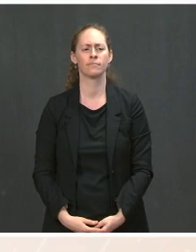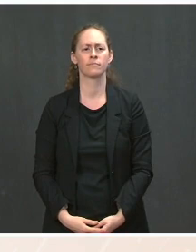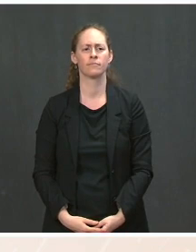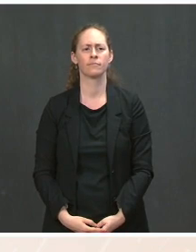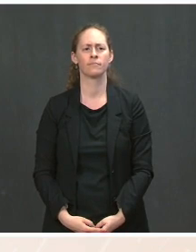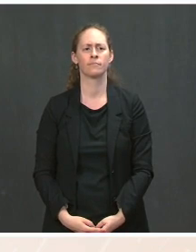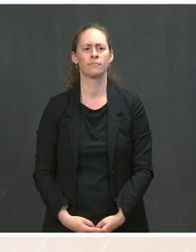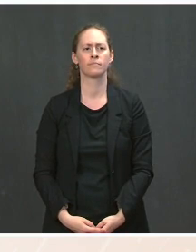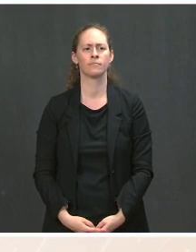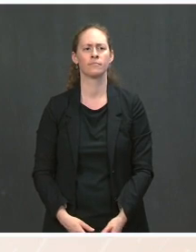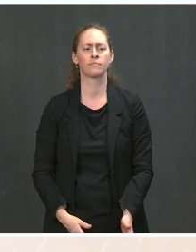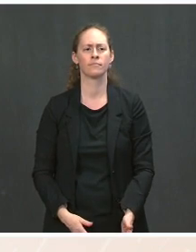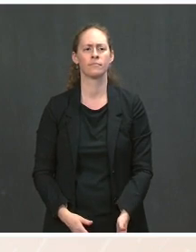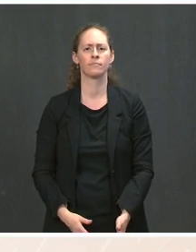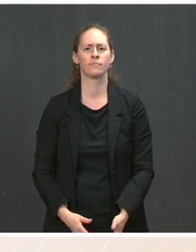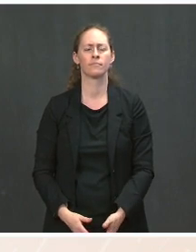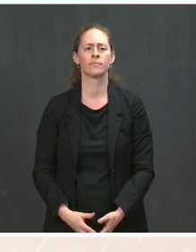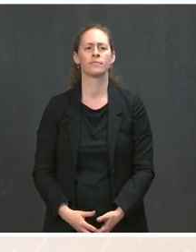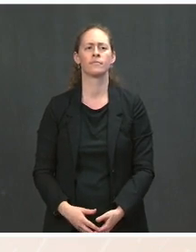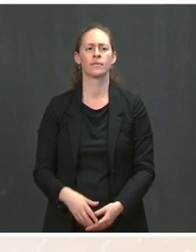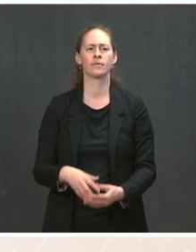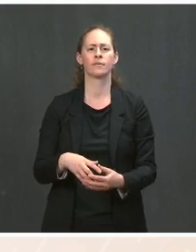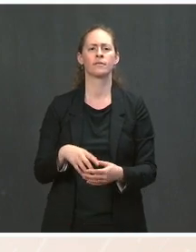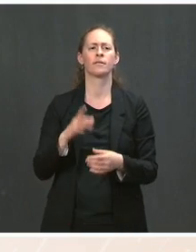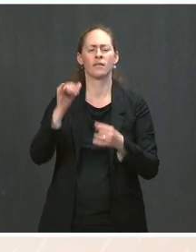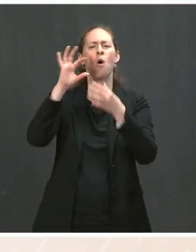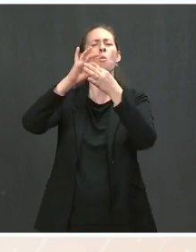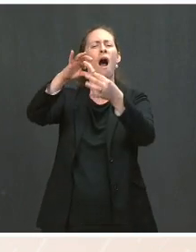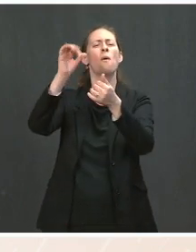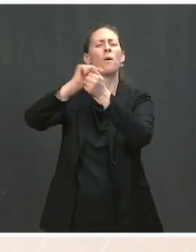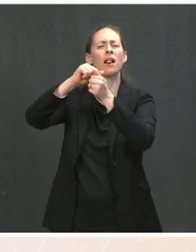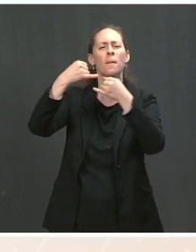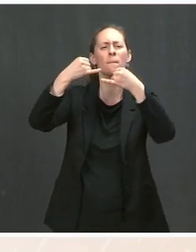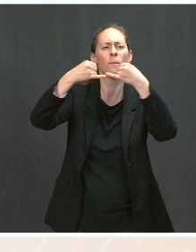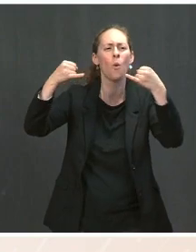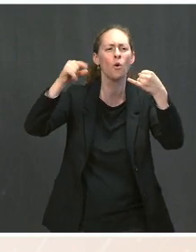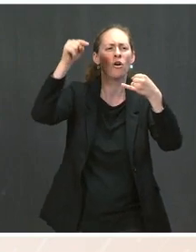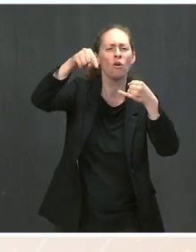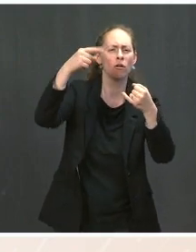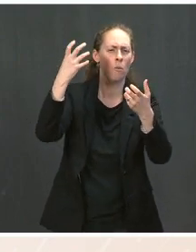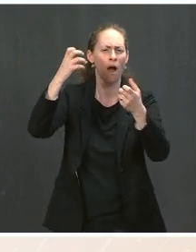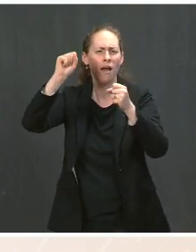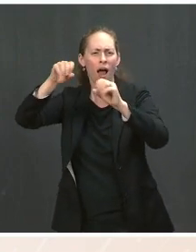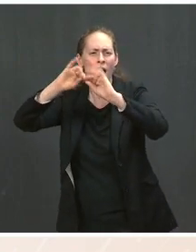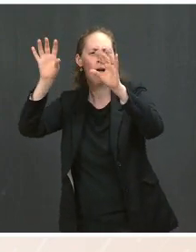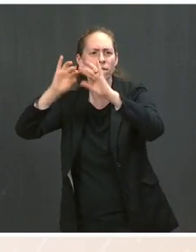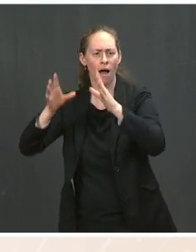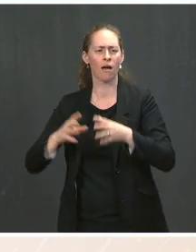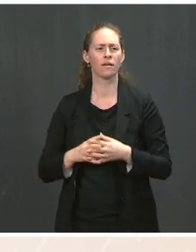Ms. Psaki: Well, first, I would say that Secretary Mayorkas will continue to play a predominant role here. There is also --